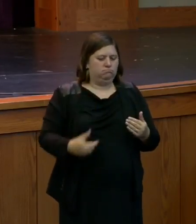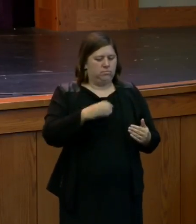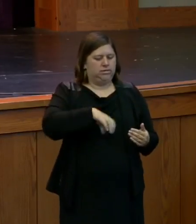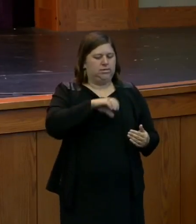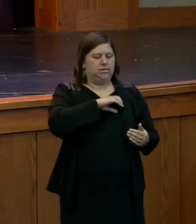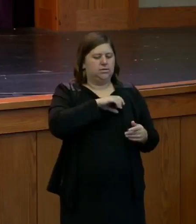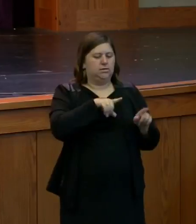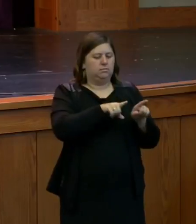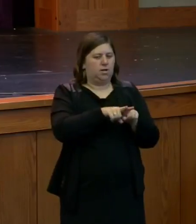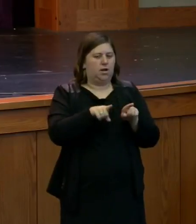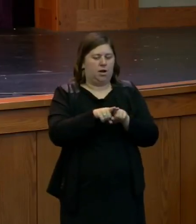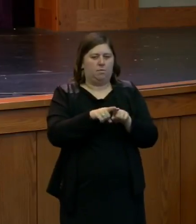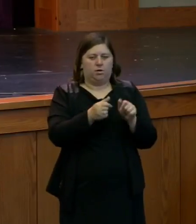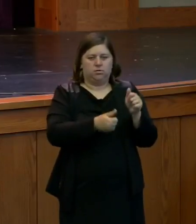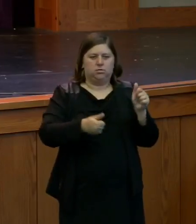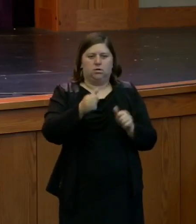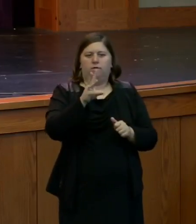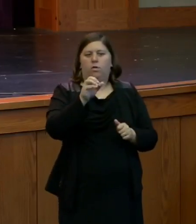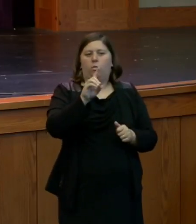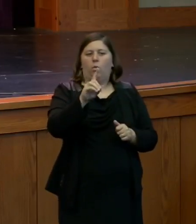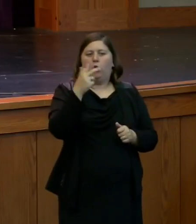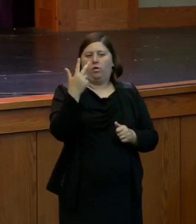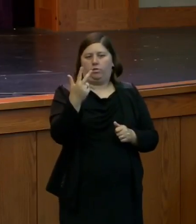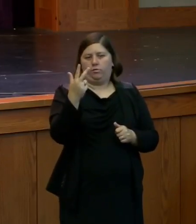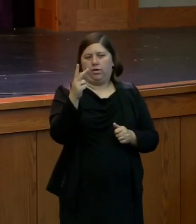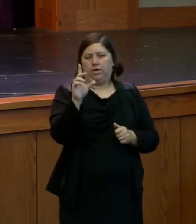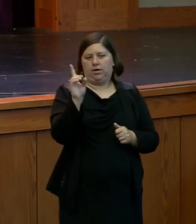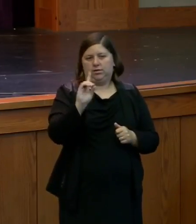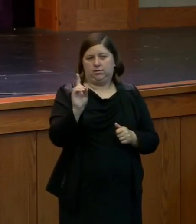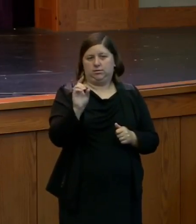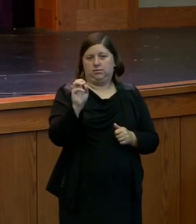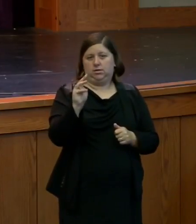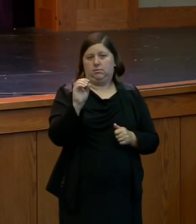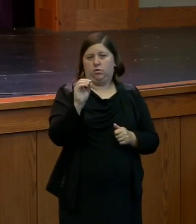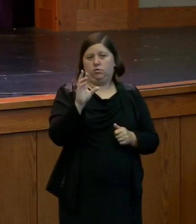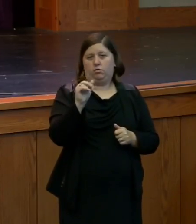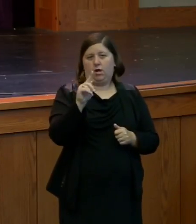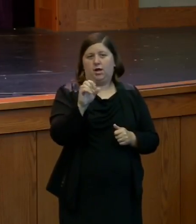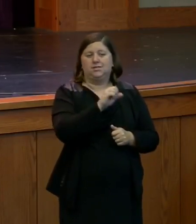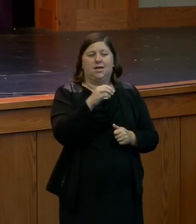THE CHAIR OF THE WARD 3 DEMOCRATS AND A MEMBER OF THE D.C. STATE COMMITTEE.